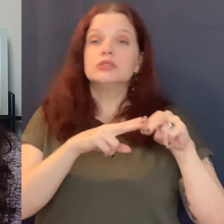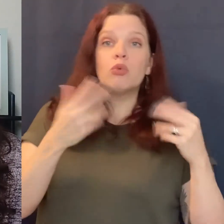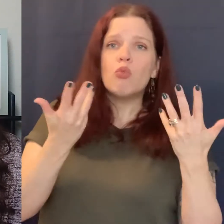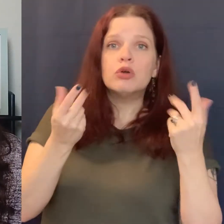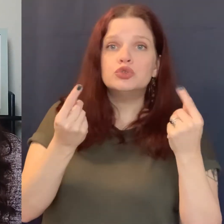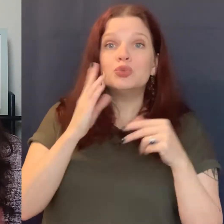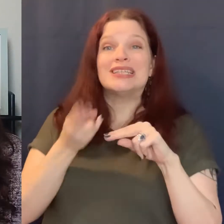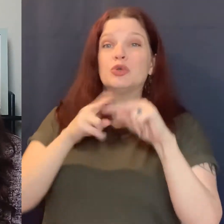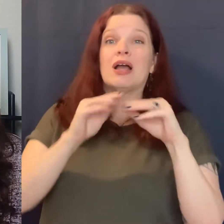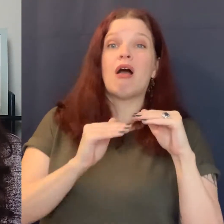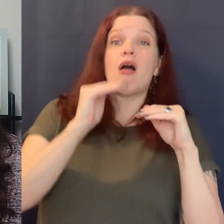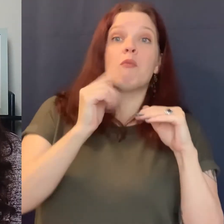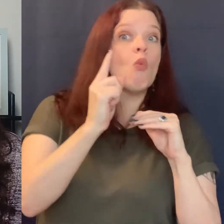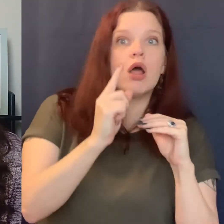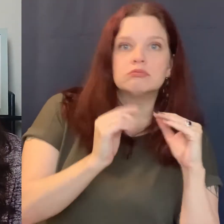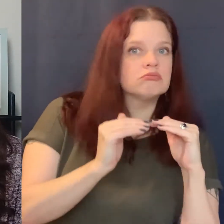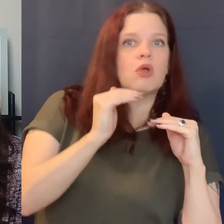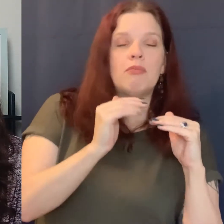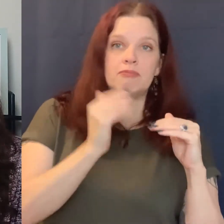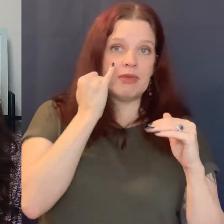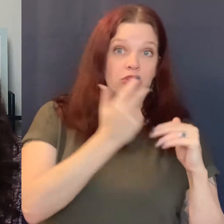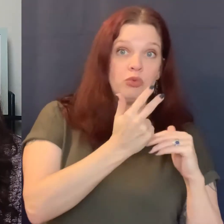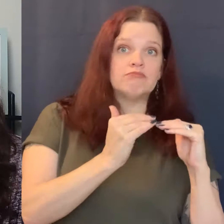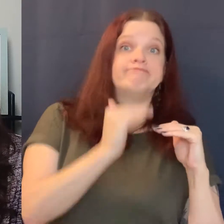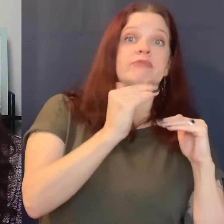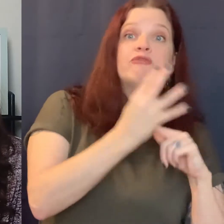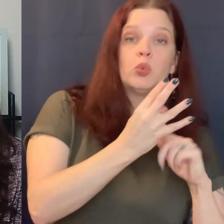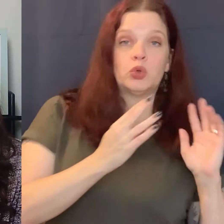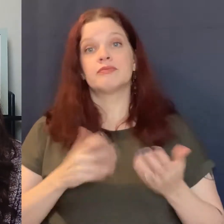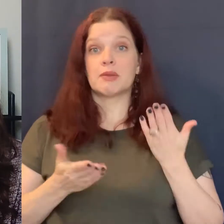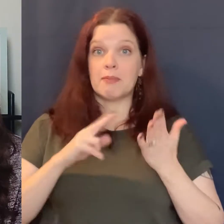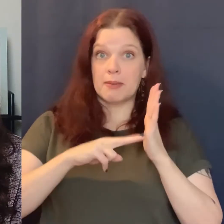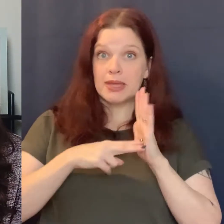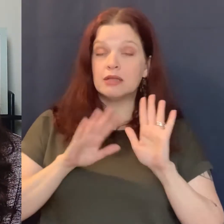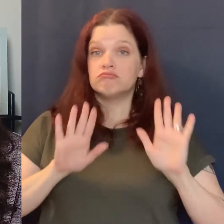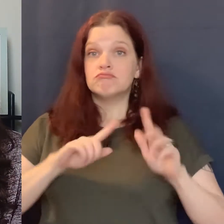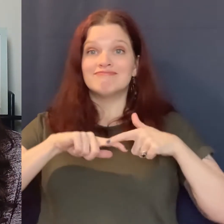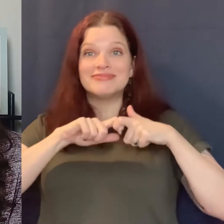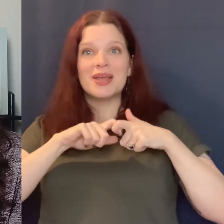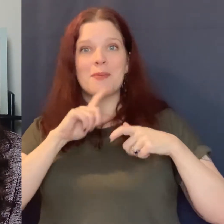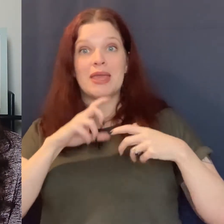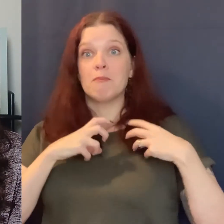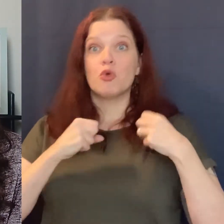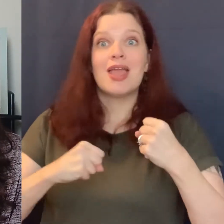What can you do to increase that strength just one more notch there on your reading skill? So that may mean taking some time to be brave in